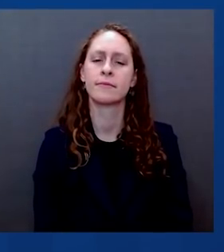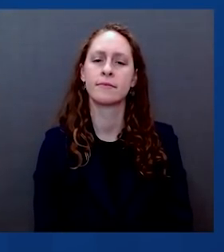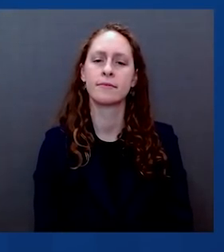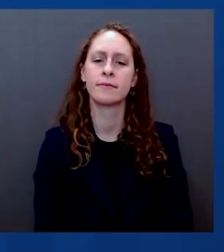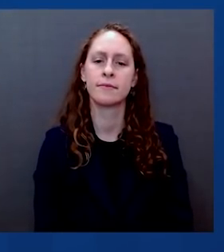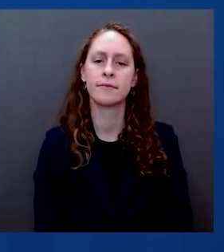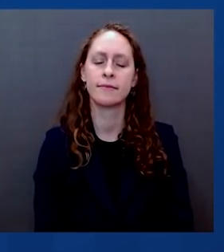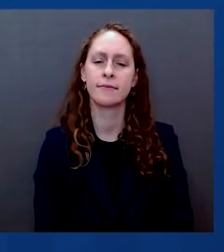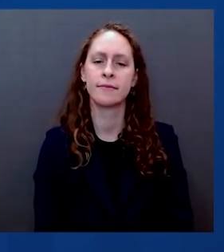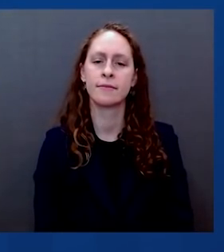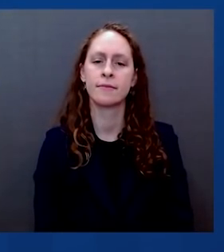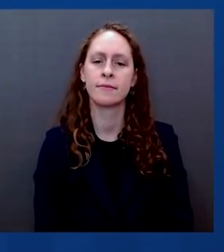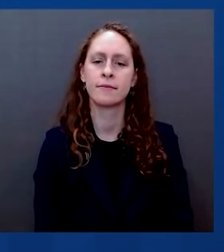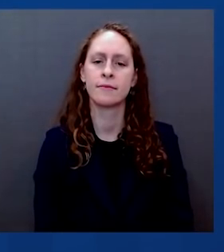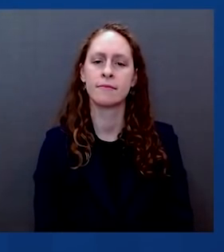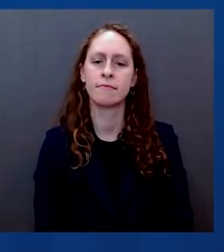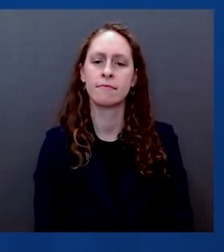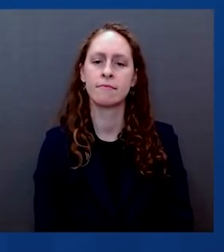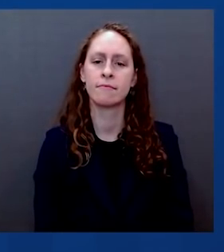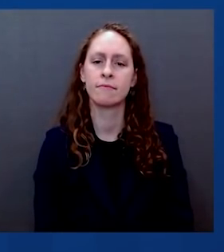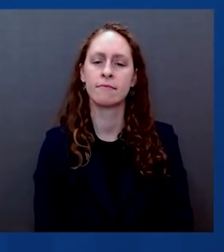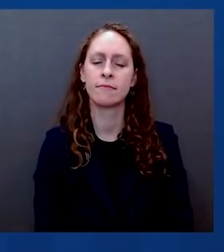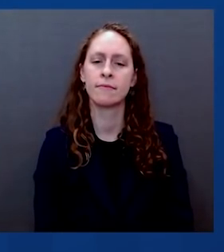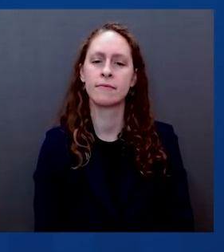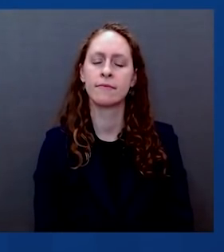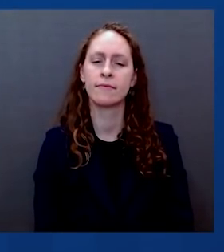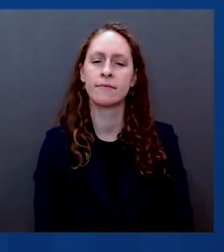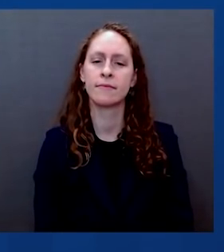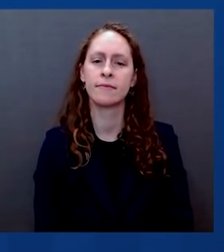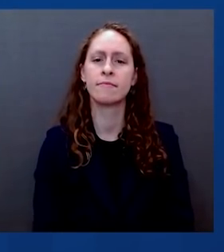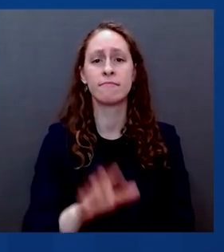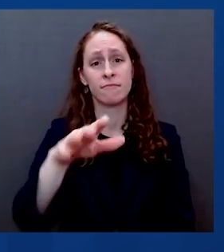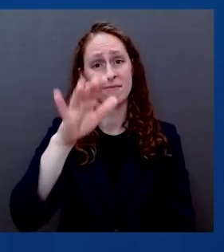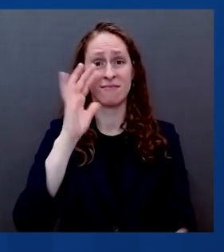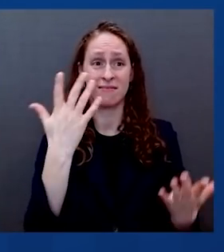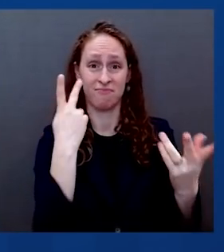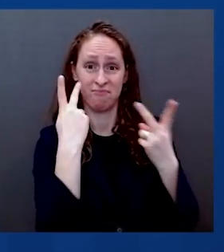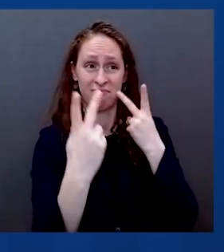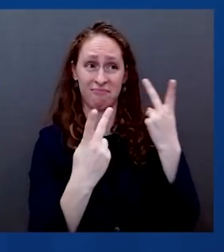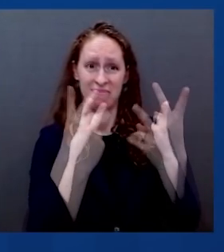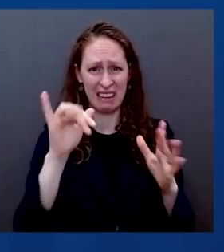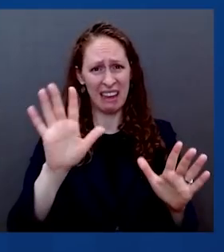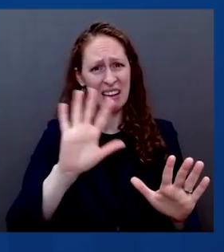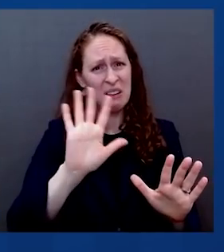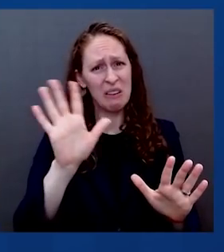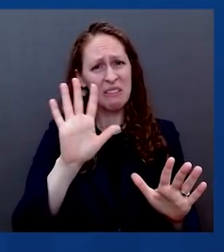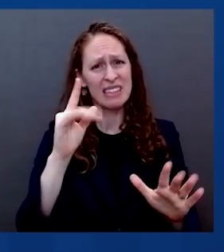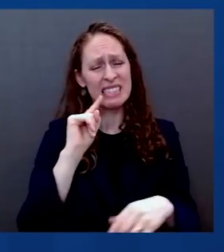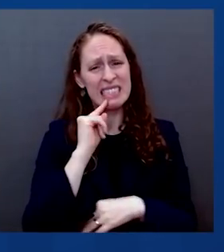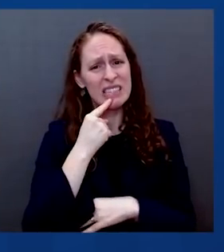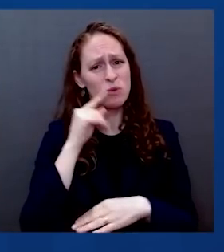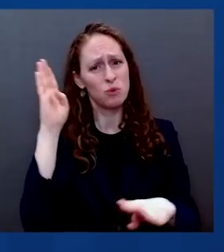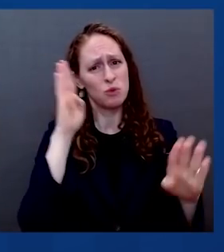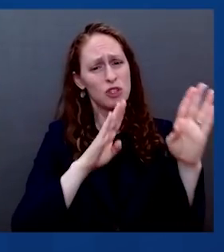who would wave this off as a partisan gain. The assault on our freedom to vote